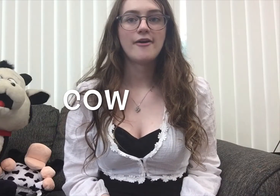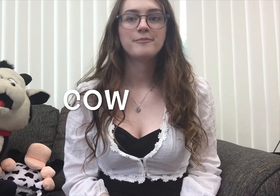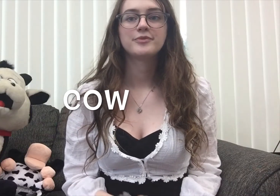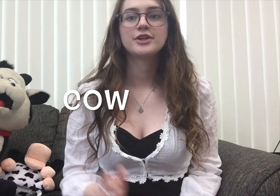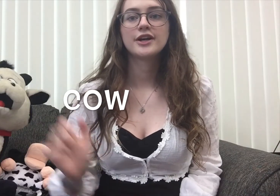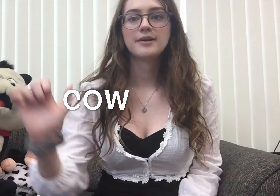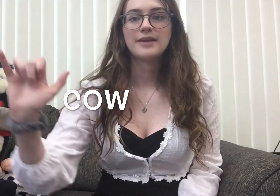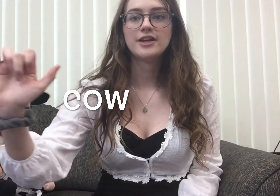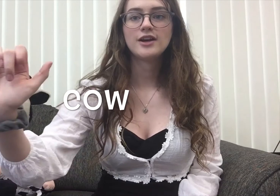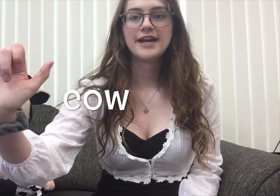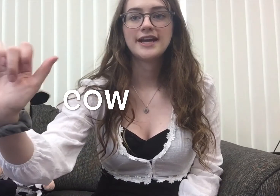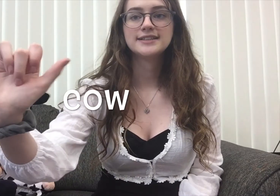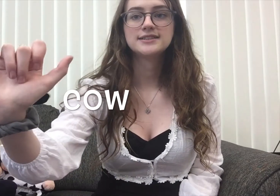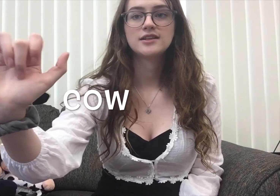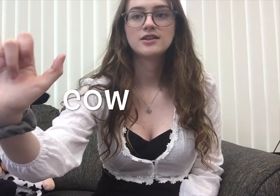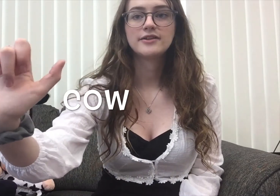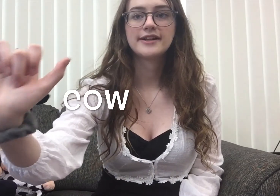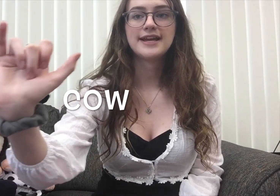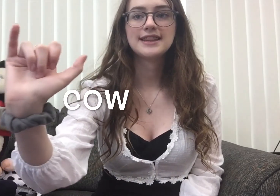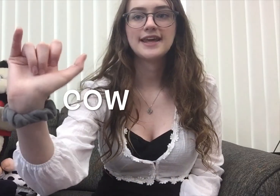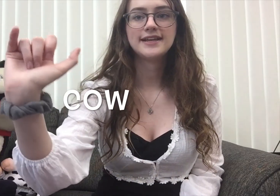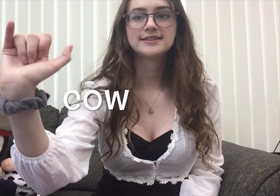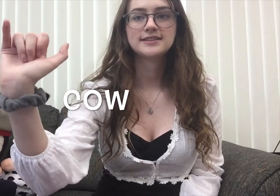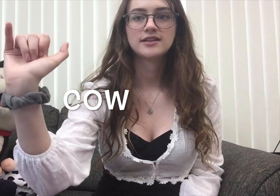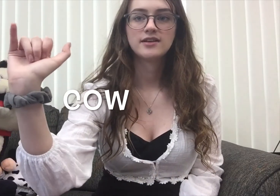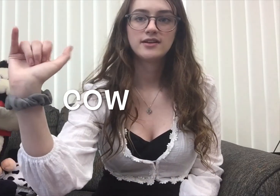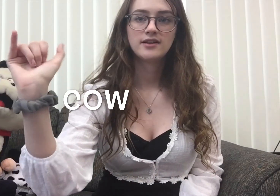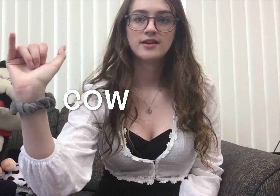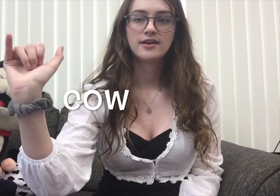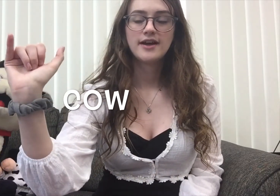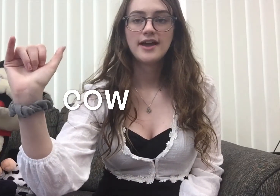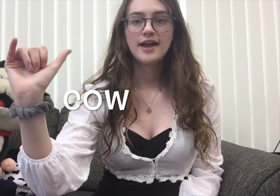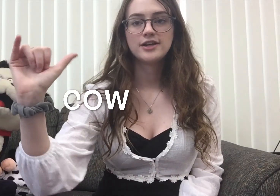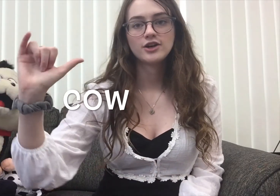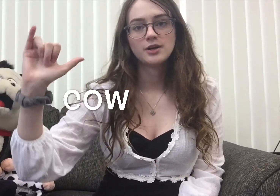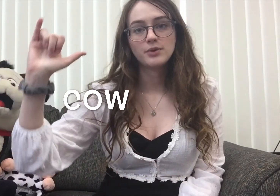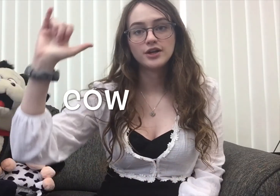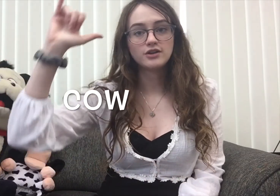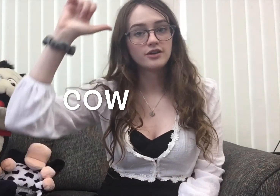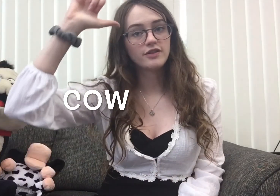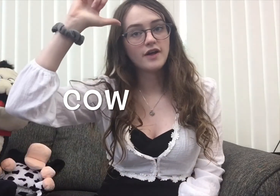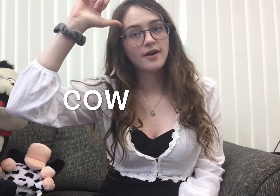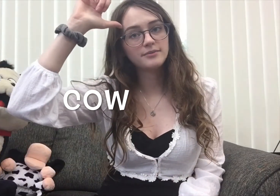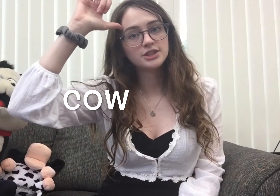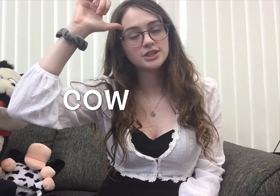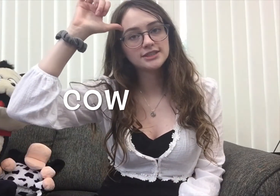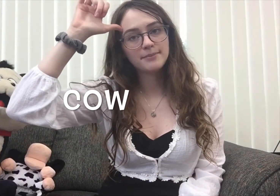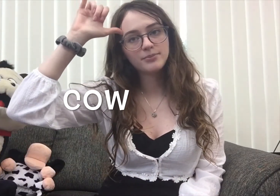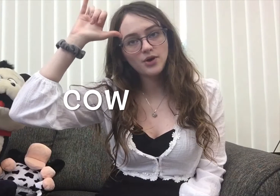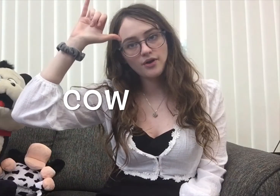You're going to make your hands look like this [forming a Y hand shape in ASL] and you're going to put your thumb to your temple